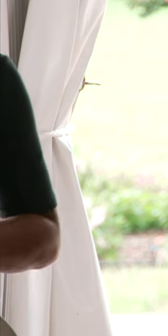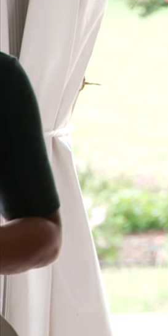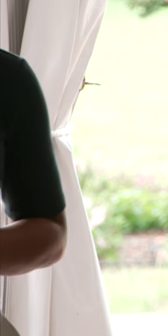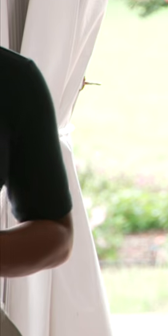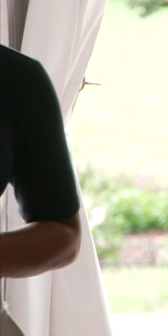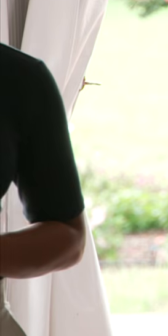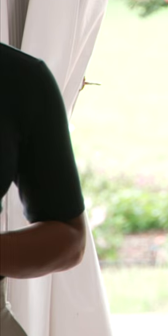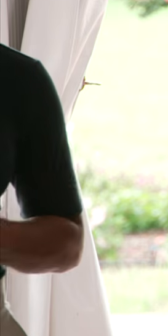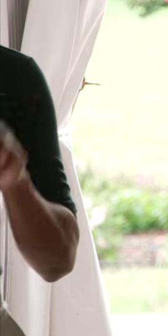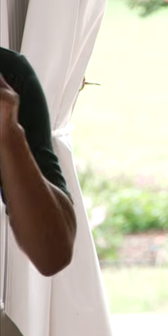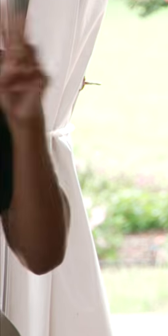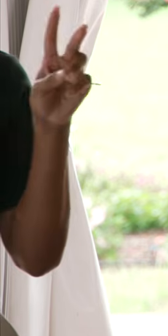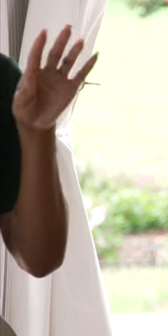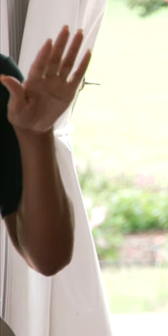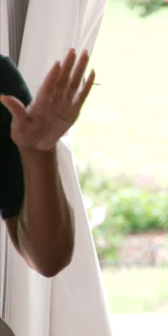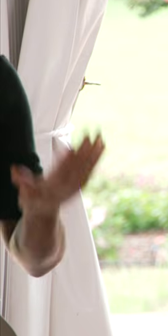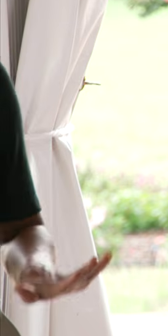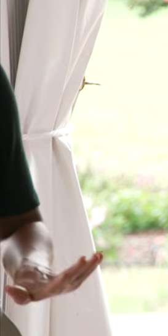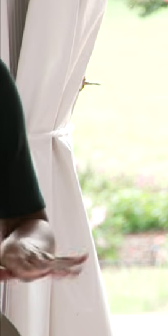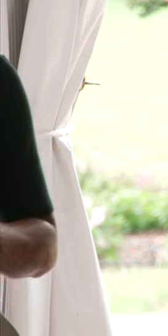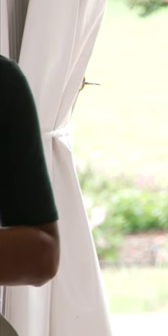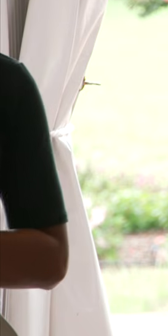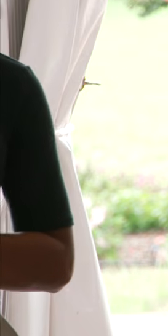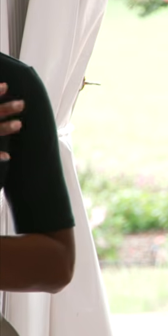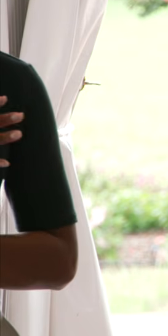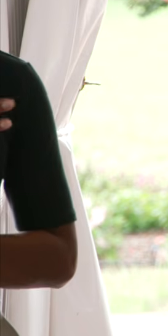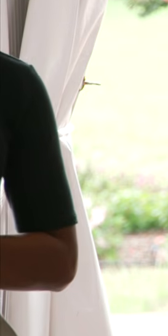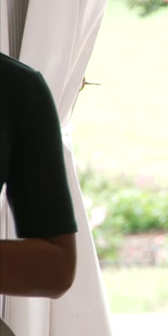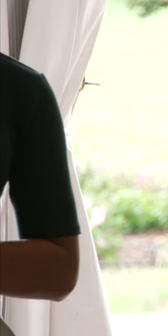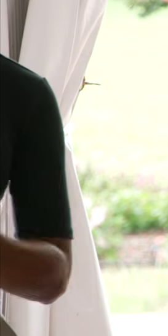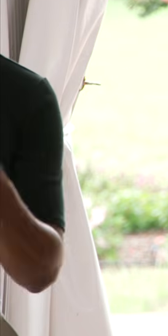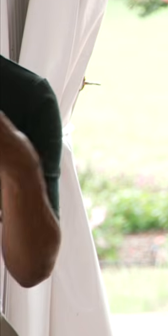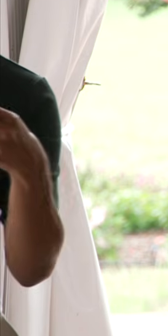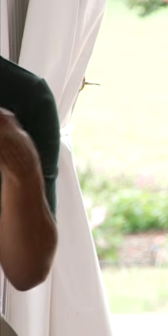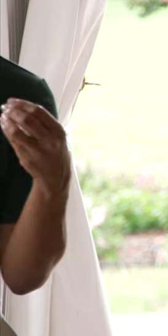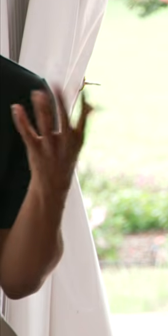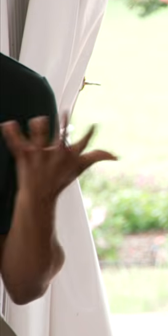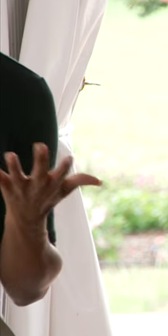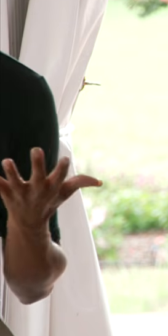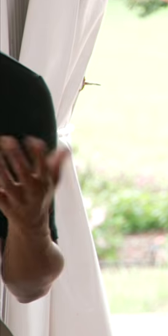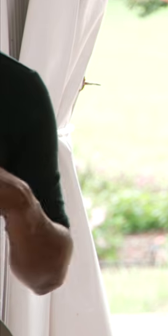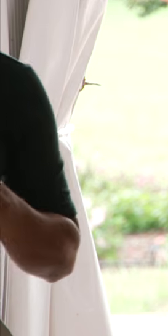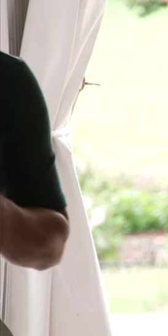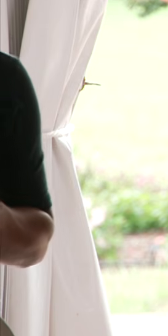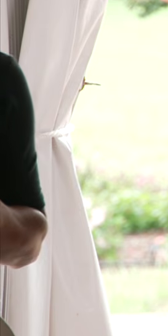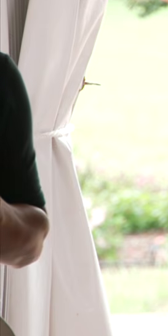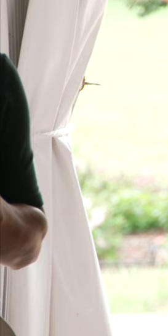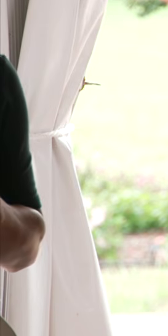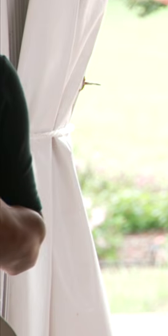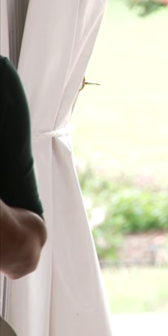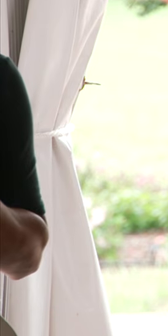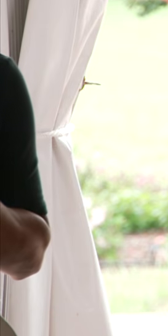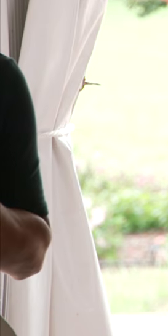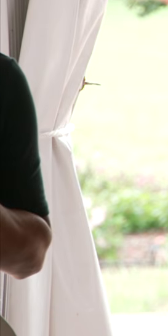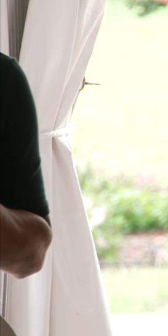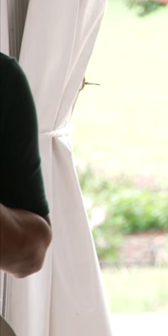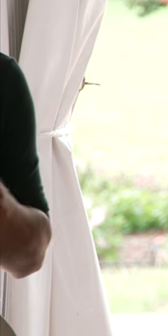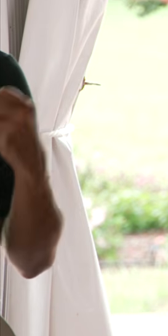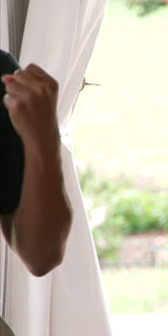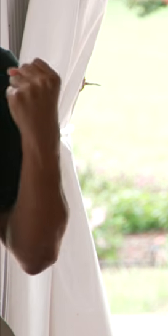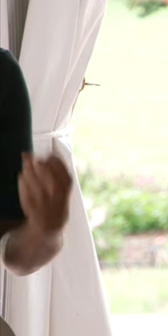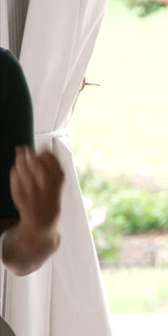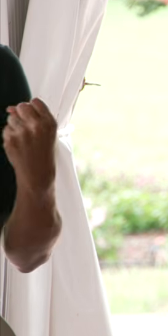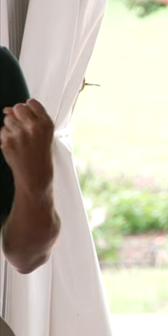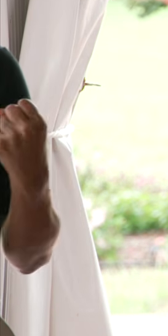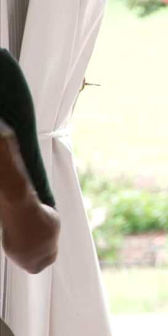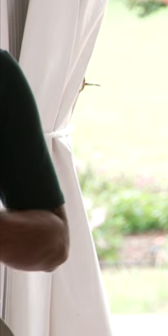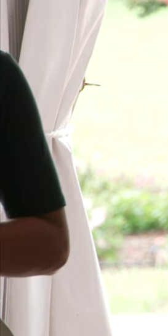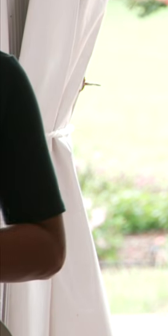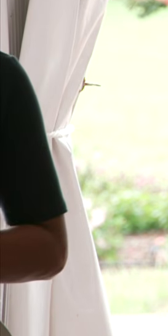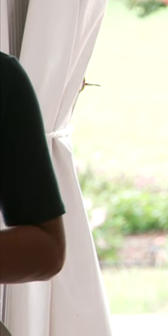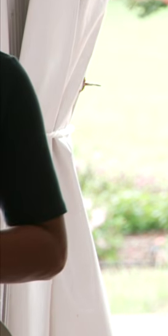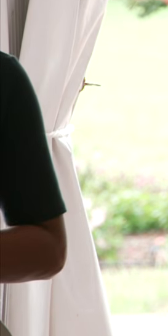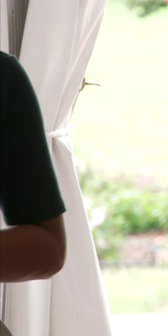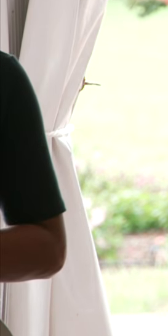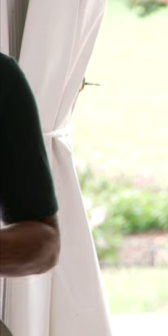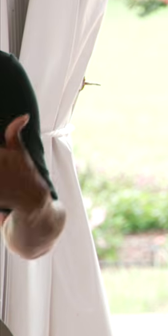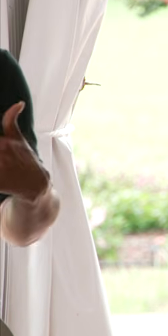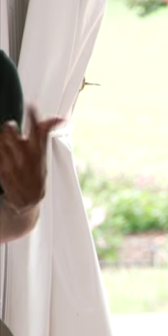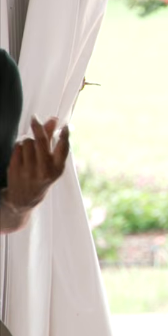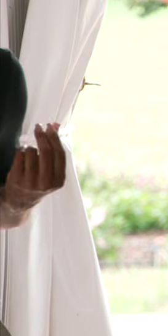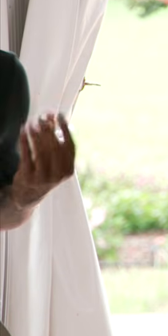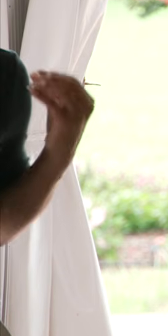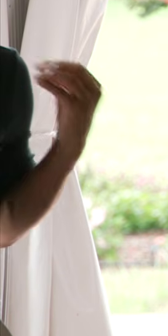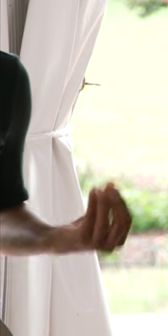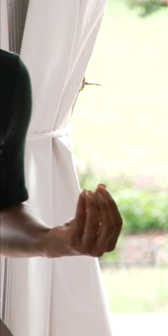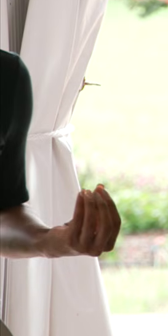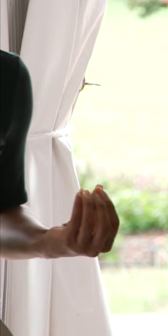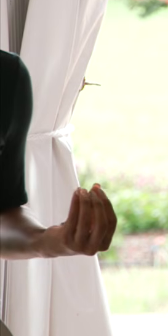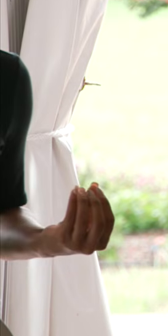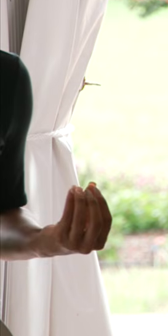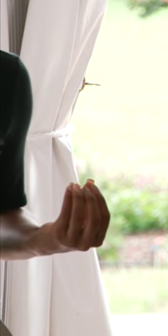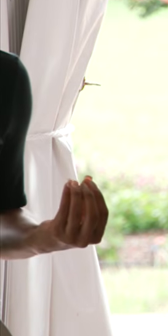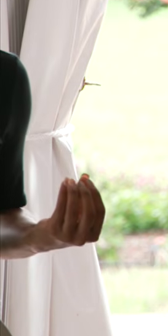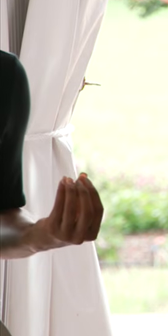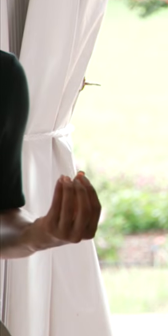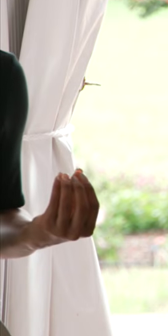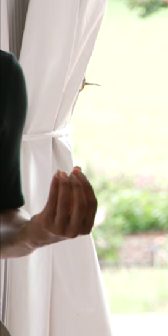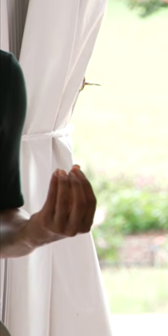very calm, he said with a very strong voice, "I can't do anything about what has happened to me